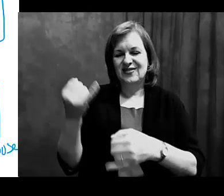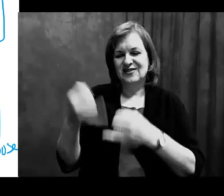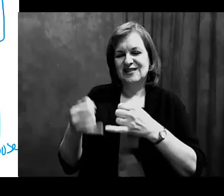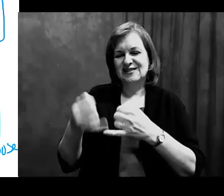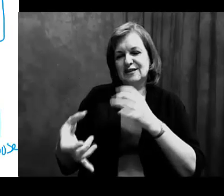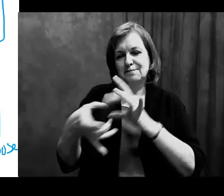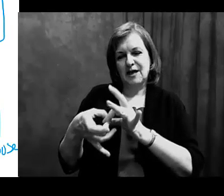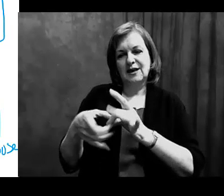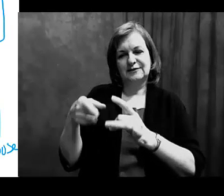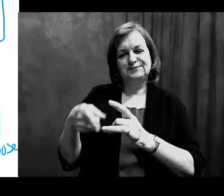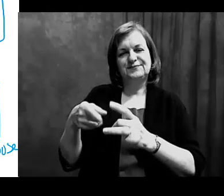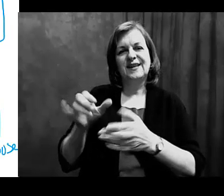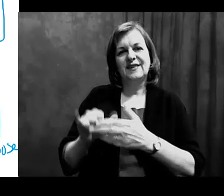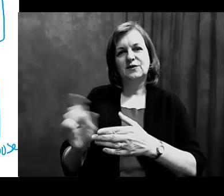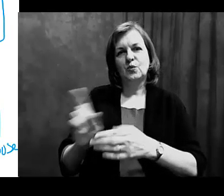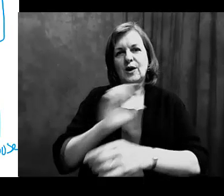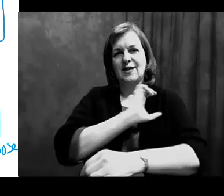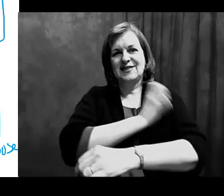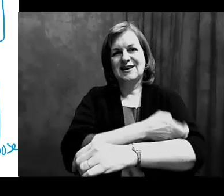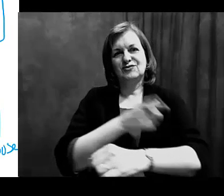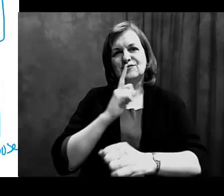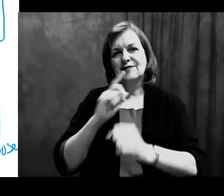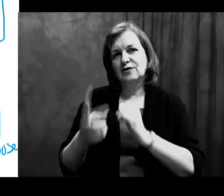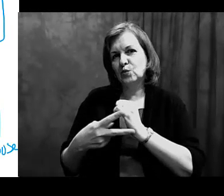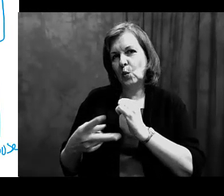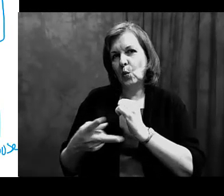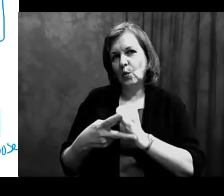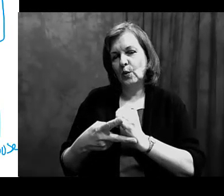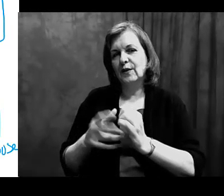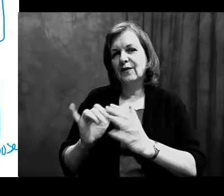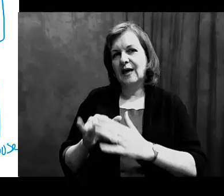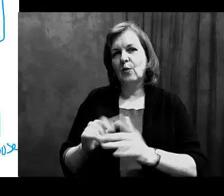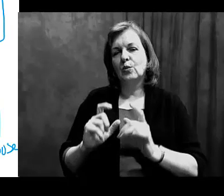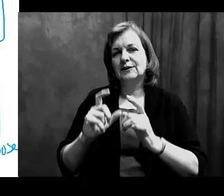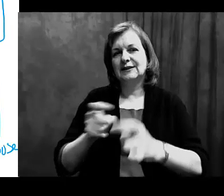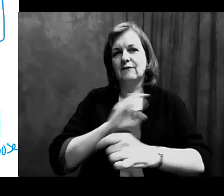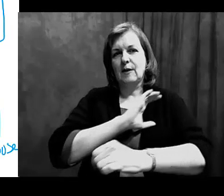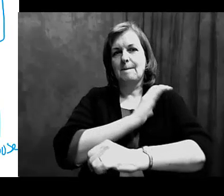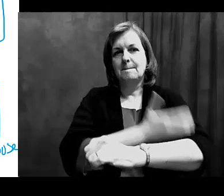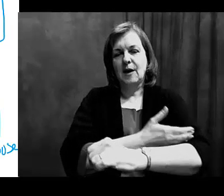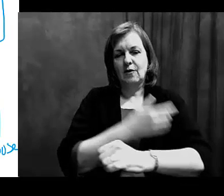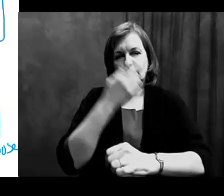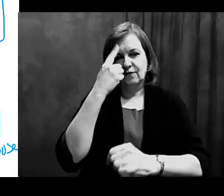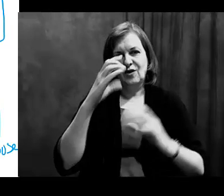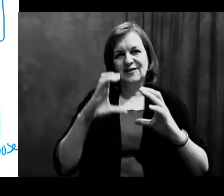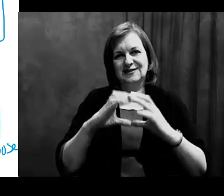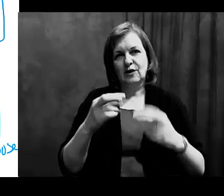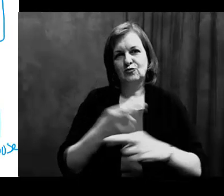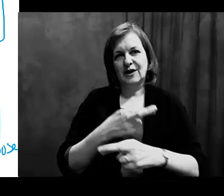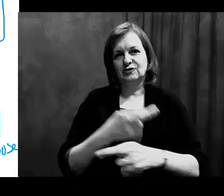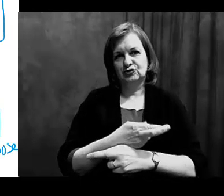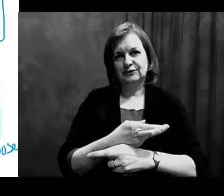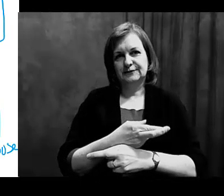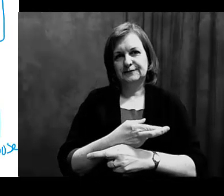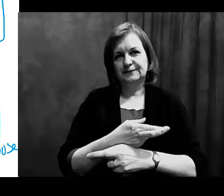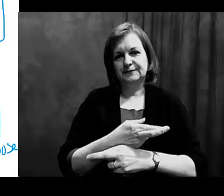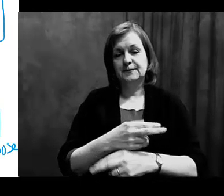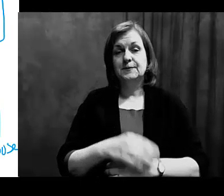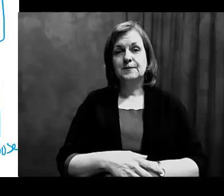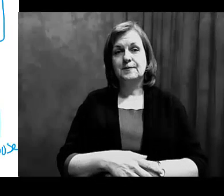this last bond is where all of the energy is stored that is actually going to power the reactions inside your cells